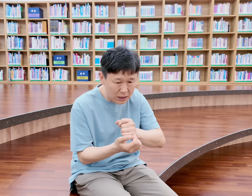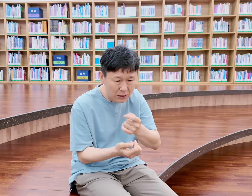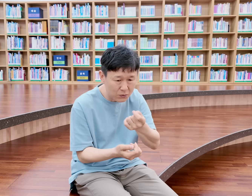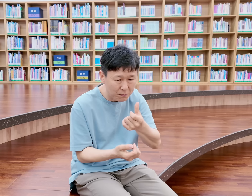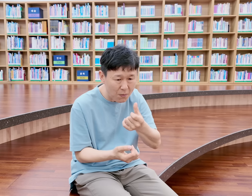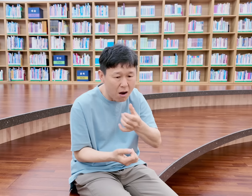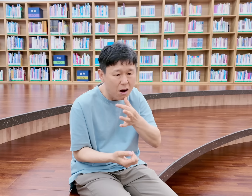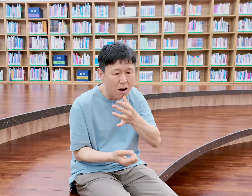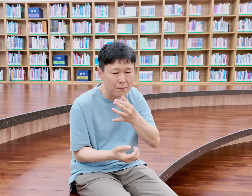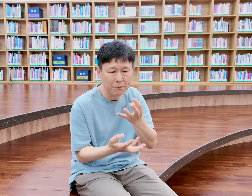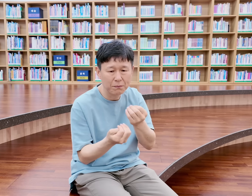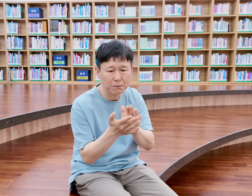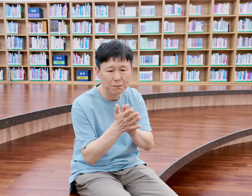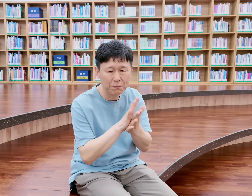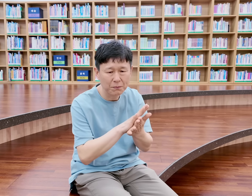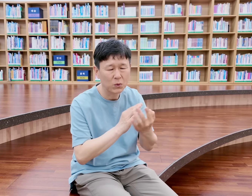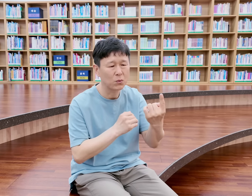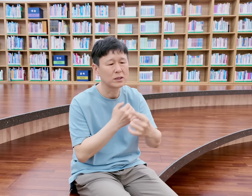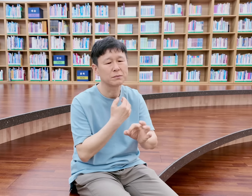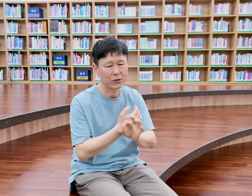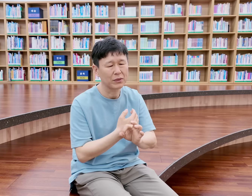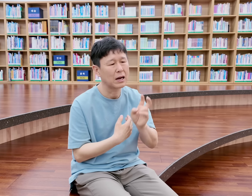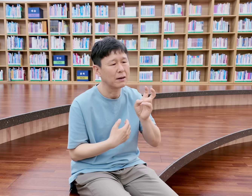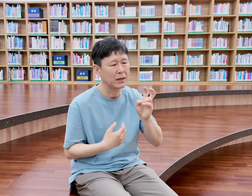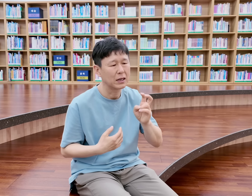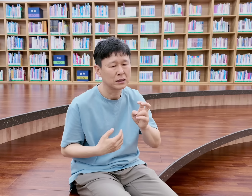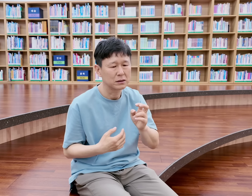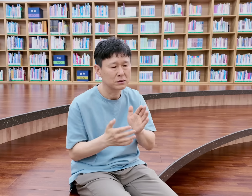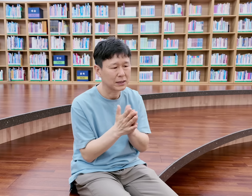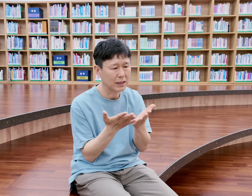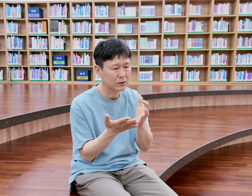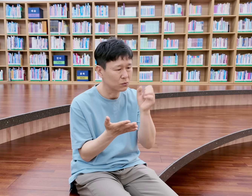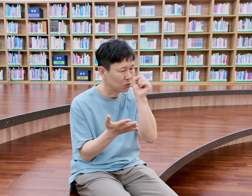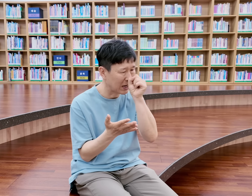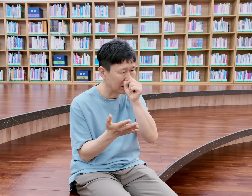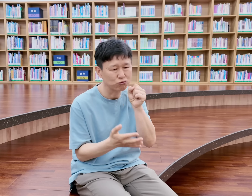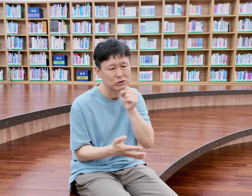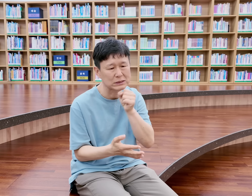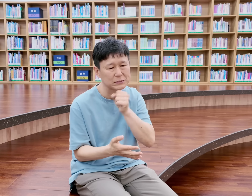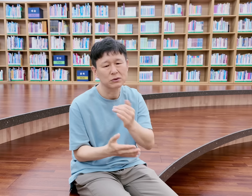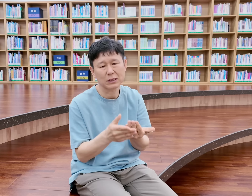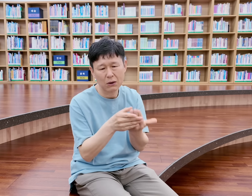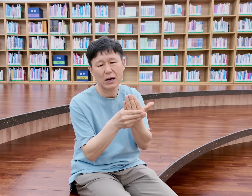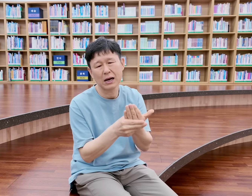you will develop a hobby for books.